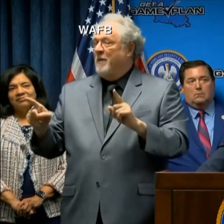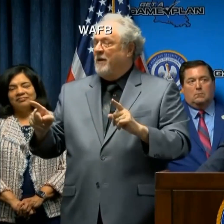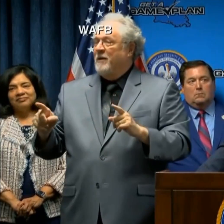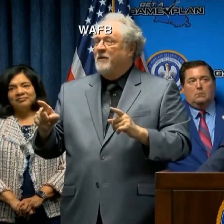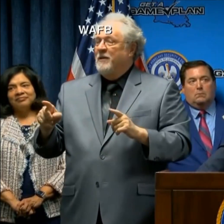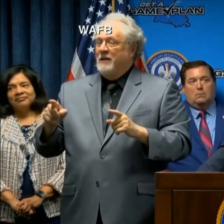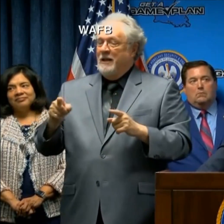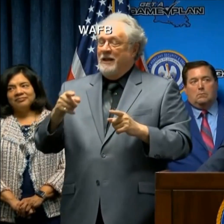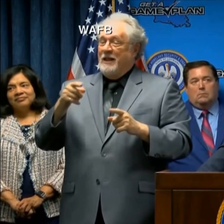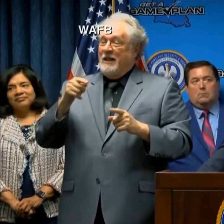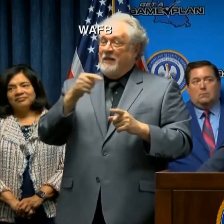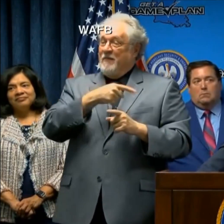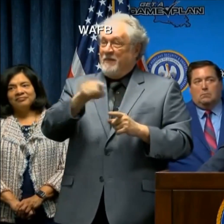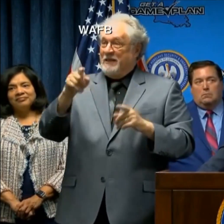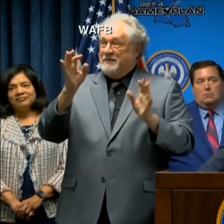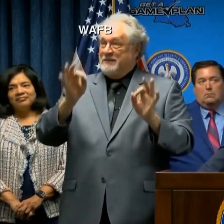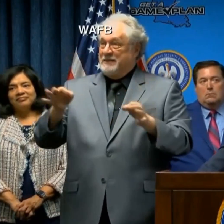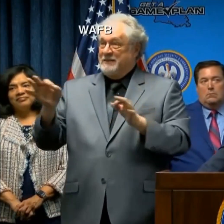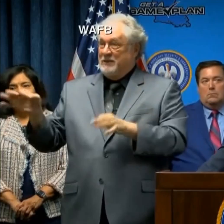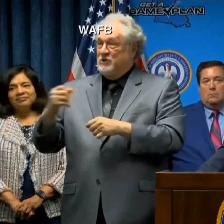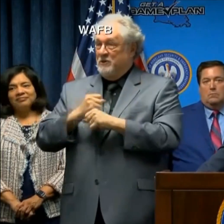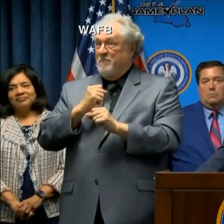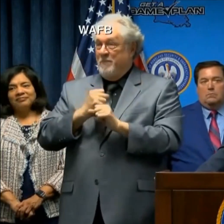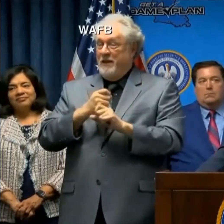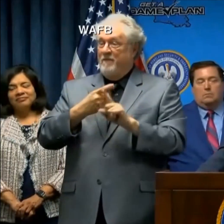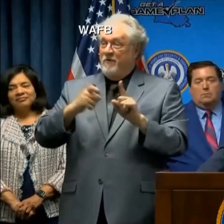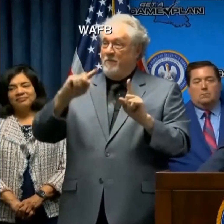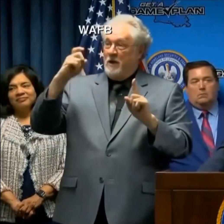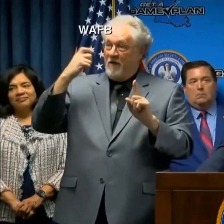are being made in some cases by government officials at the local level